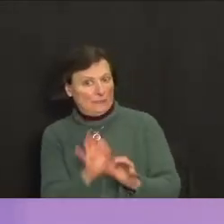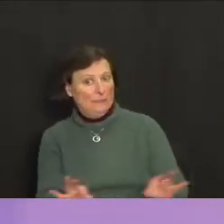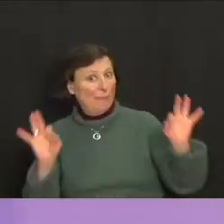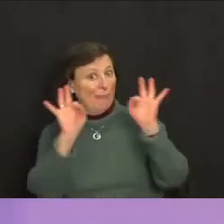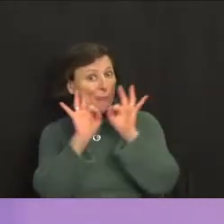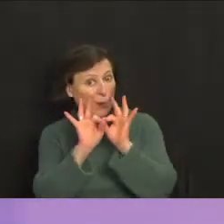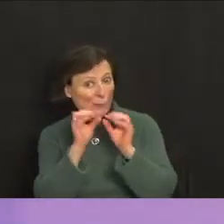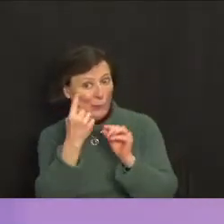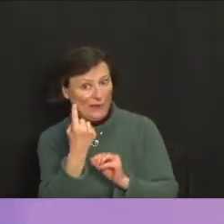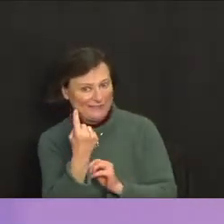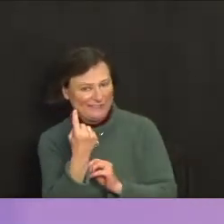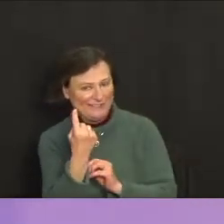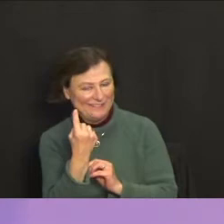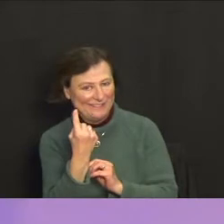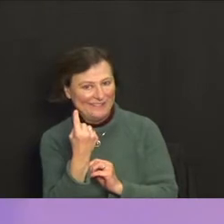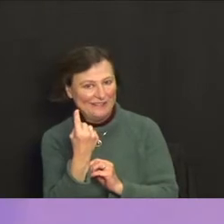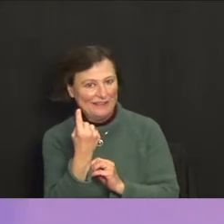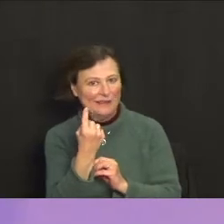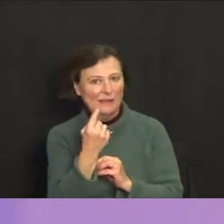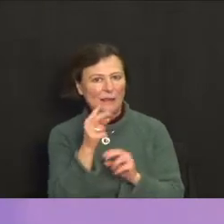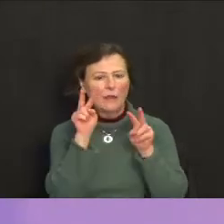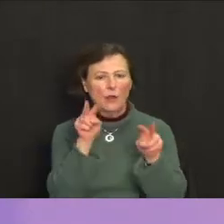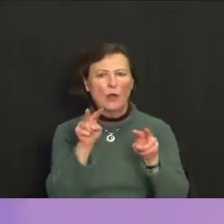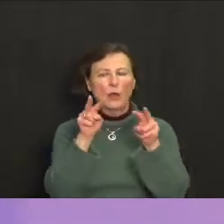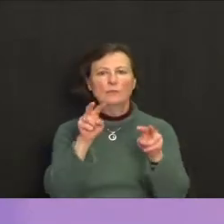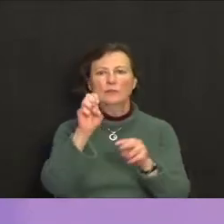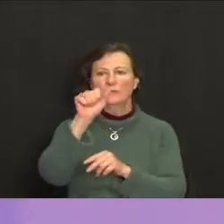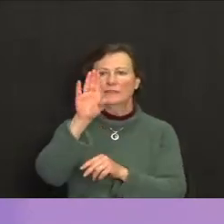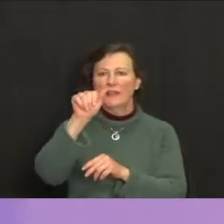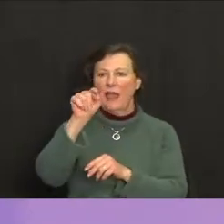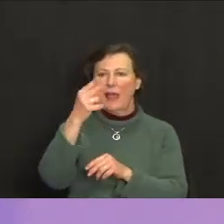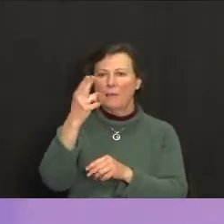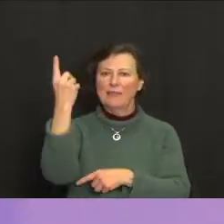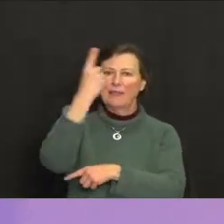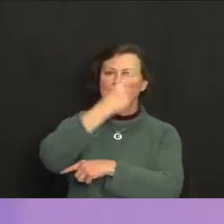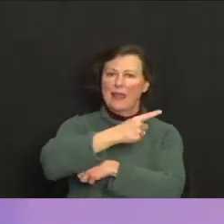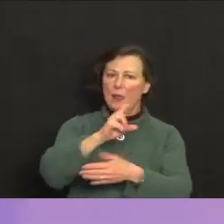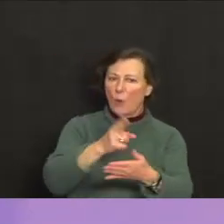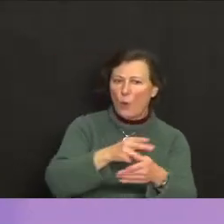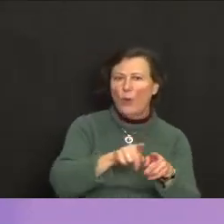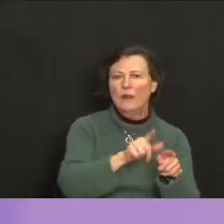"Observe the Sabbath day, to keep it holy as the LORD your God commanded you.